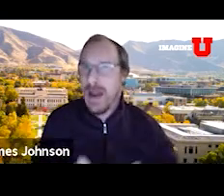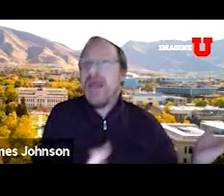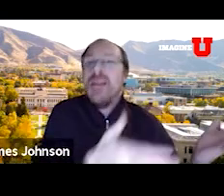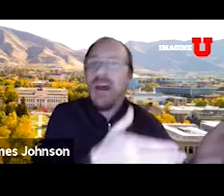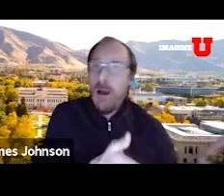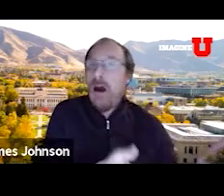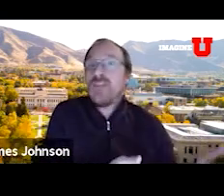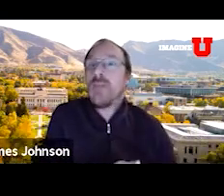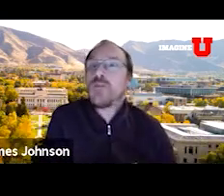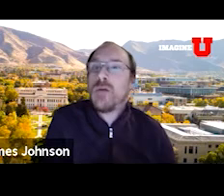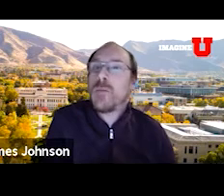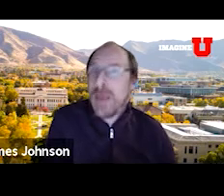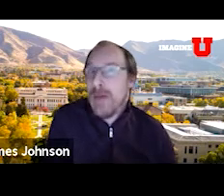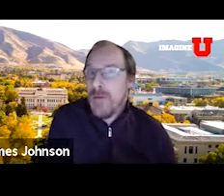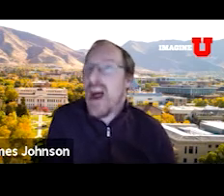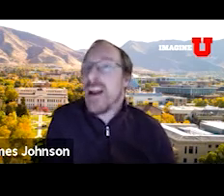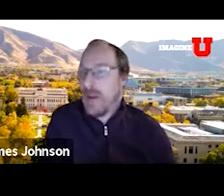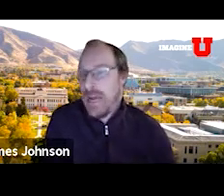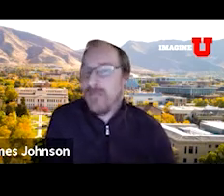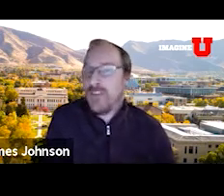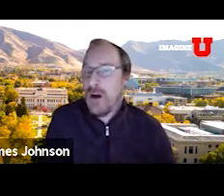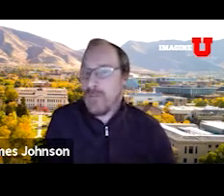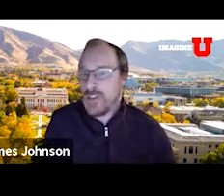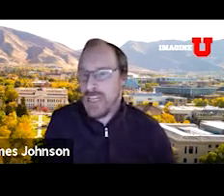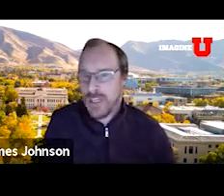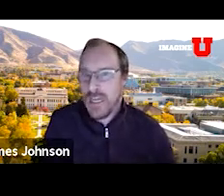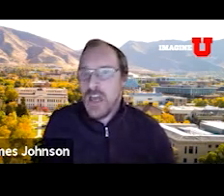and I honestly was probably about nine when I had this conversation.